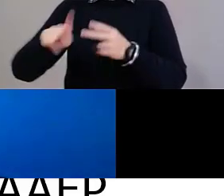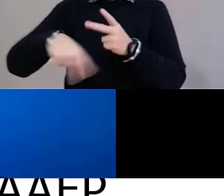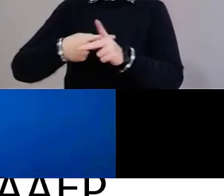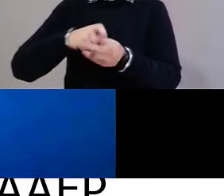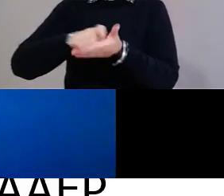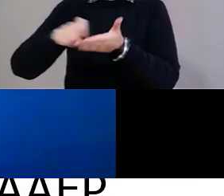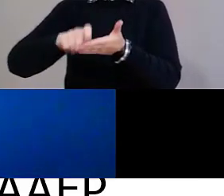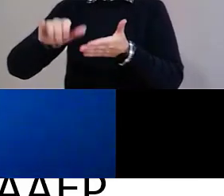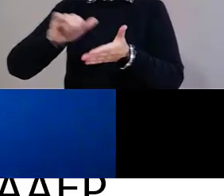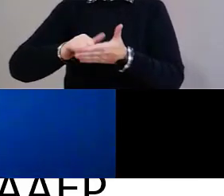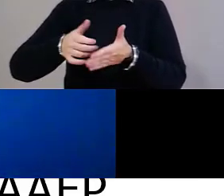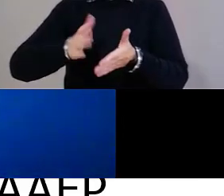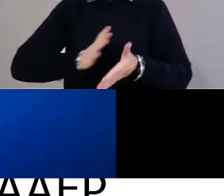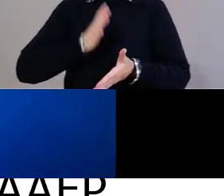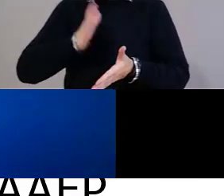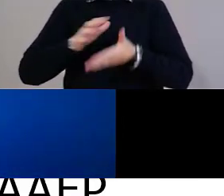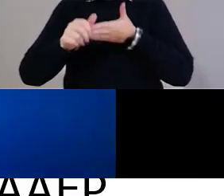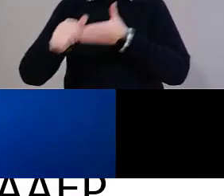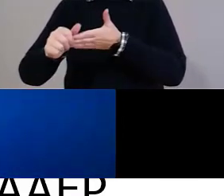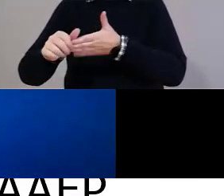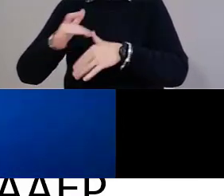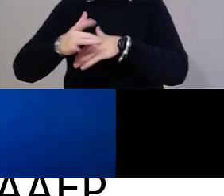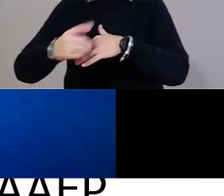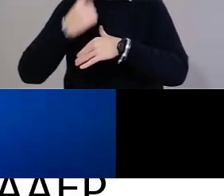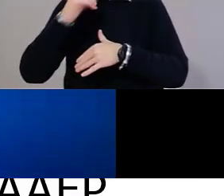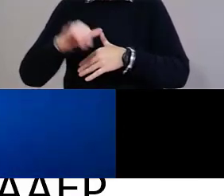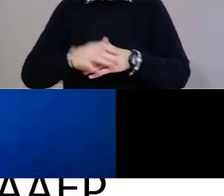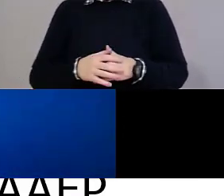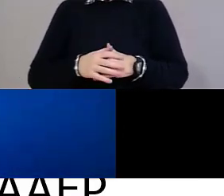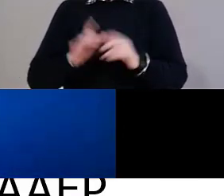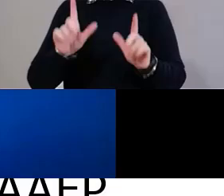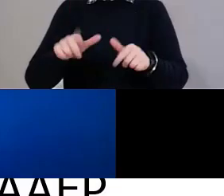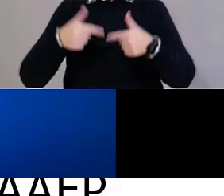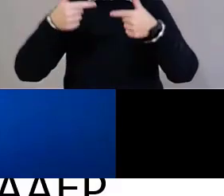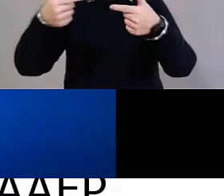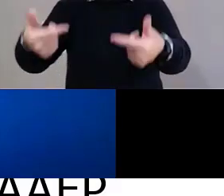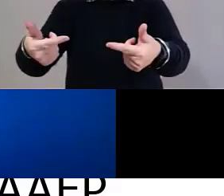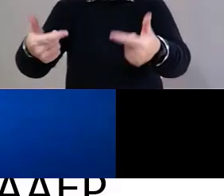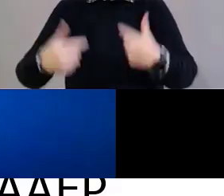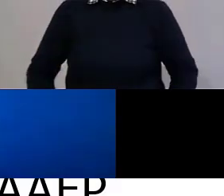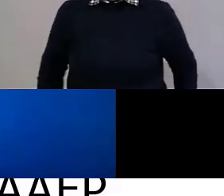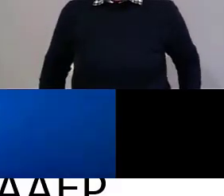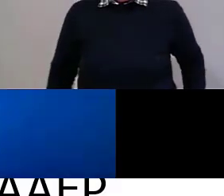that formal guidance is available for. This guidance spells out the requirements